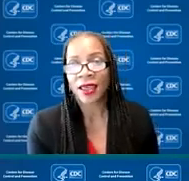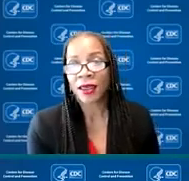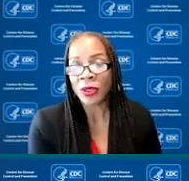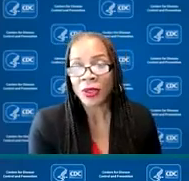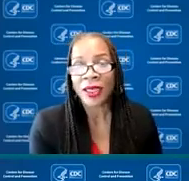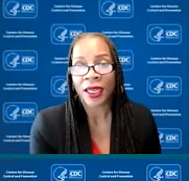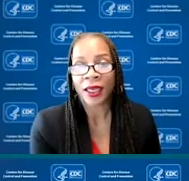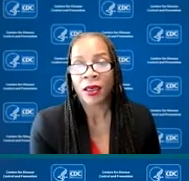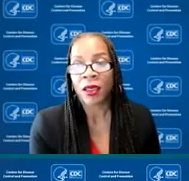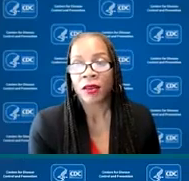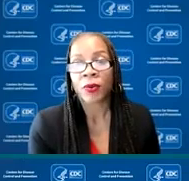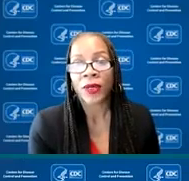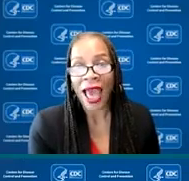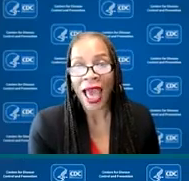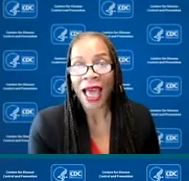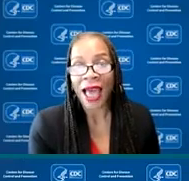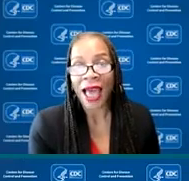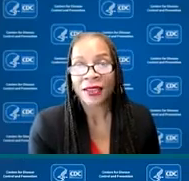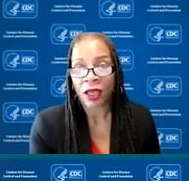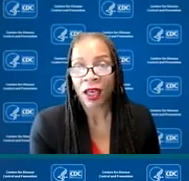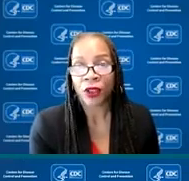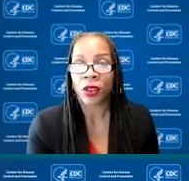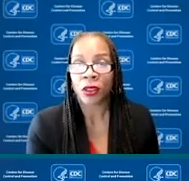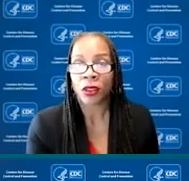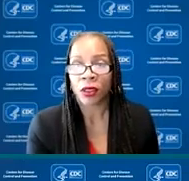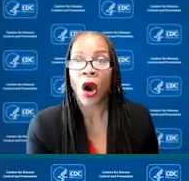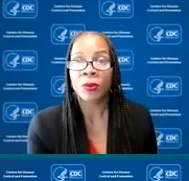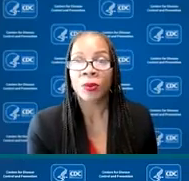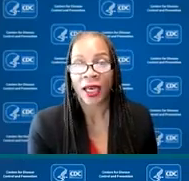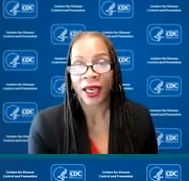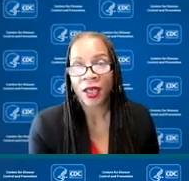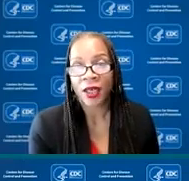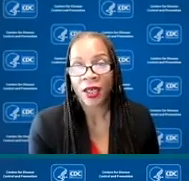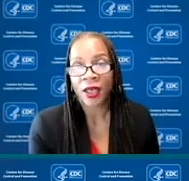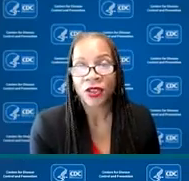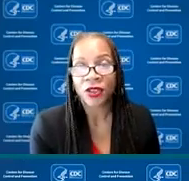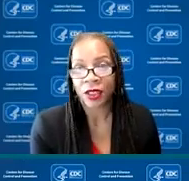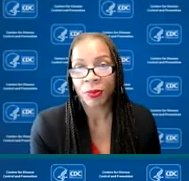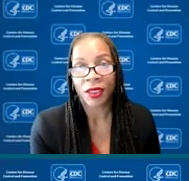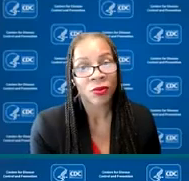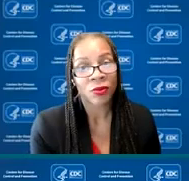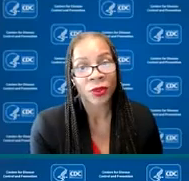think communicating the realities of your home life to your leadership is really important.